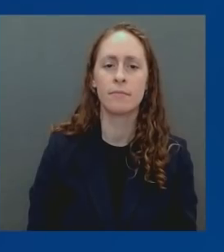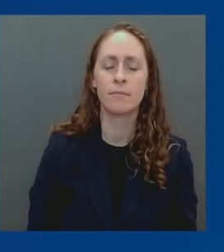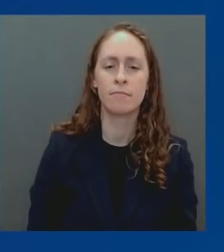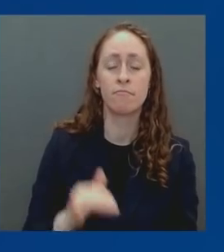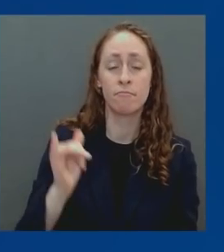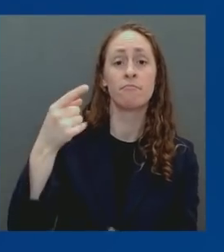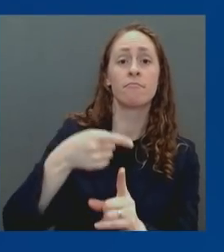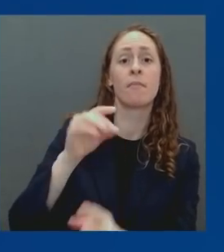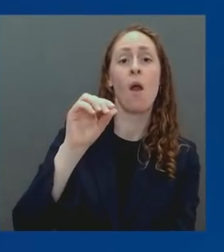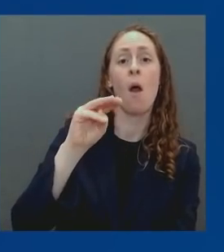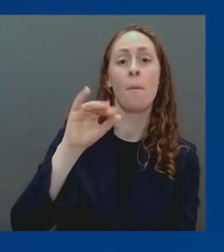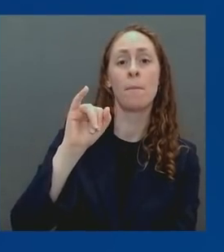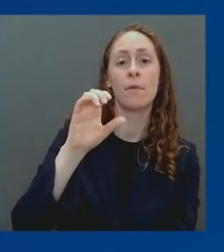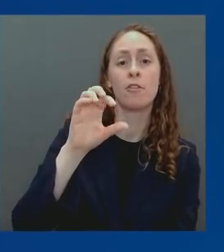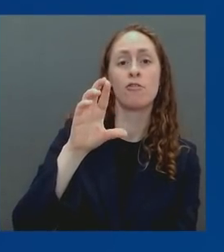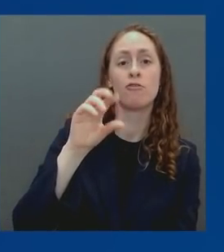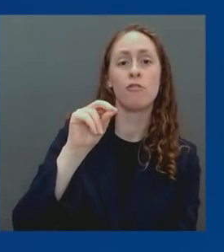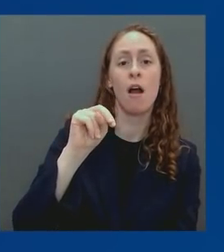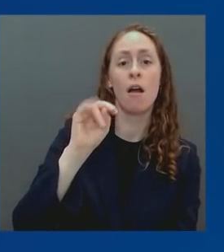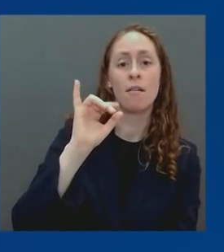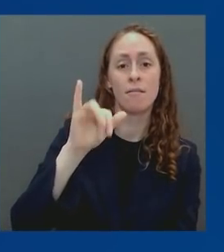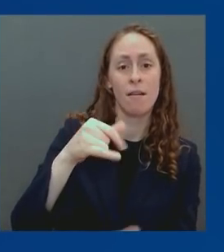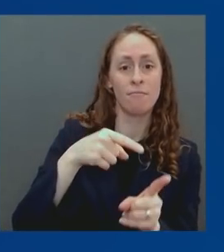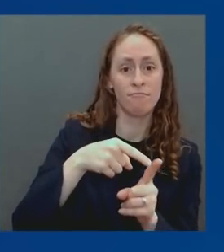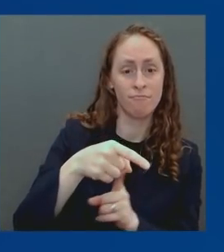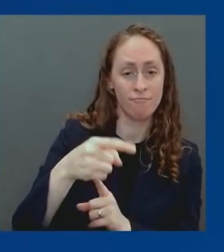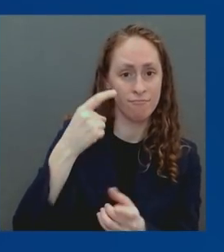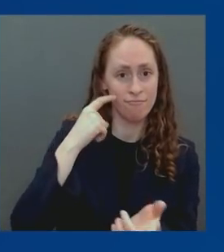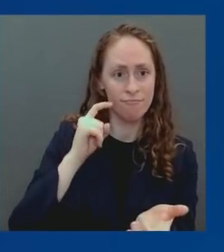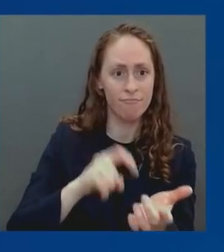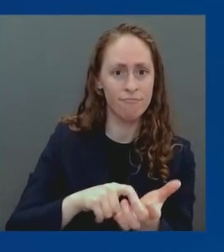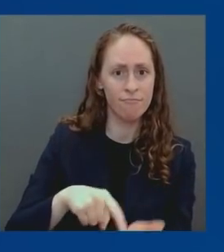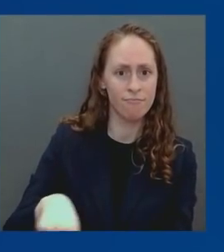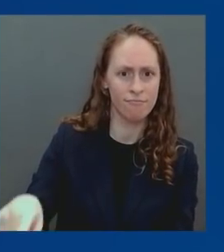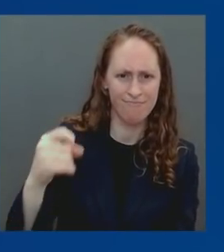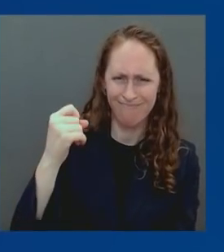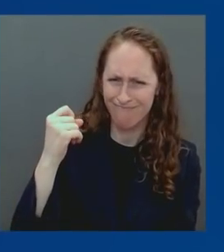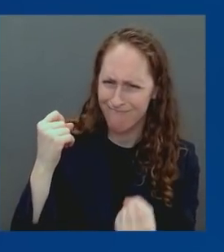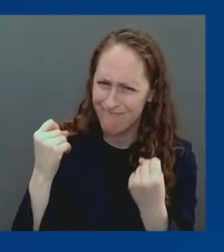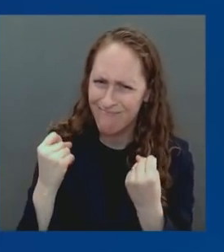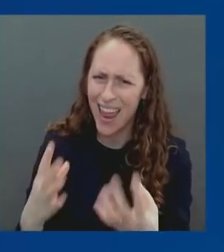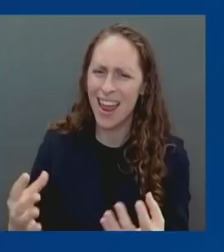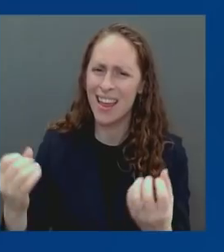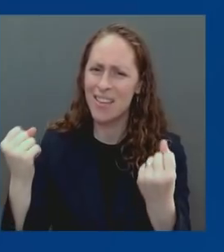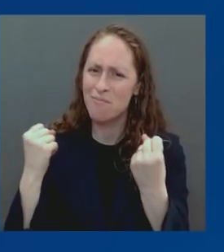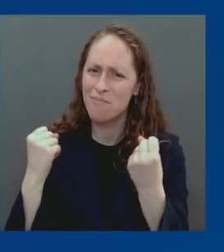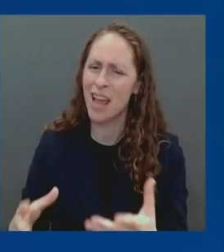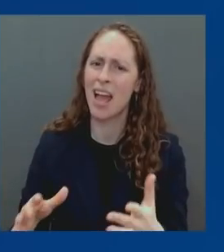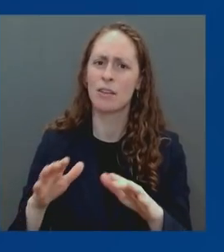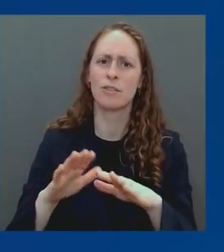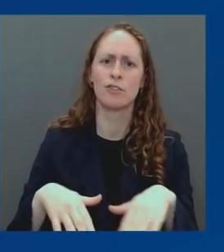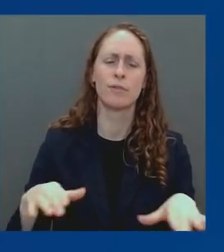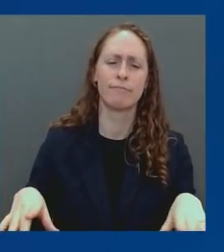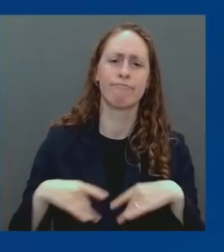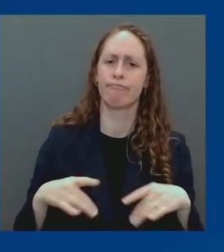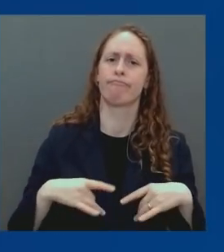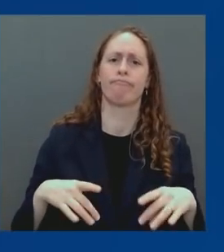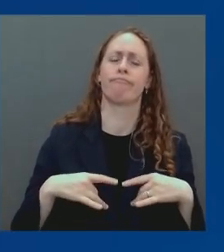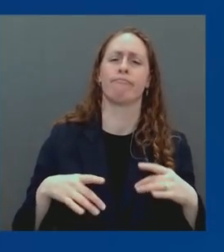and ending up in the hospital during the Omicron surge, it turns out that has actually facilitated the collection of important clinical data,